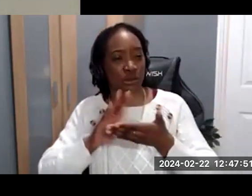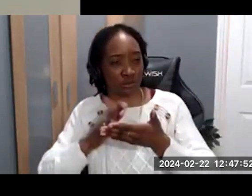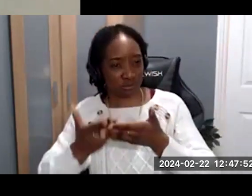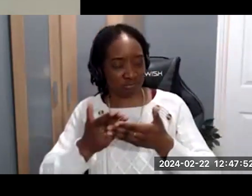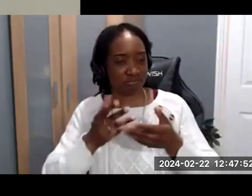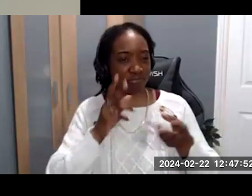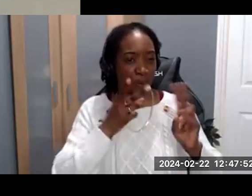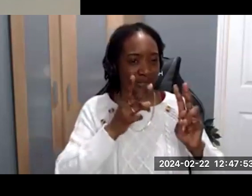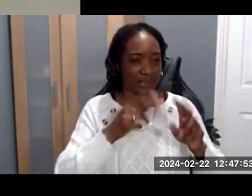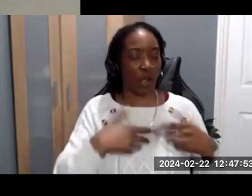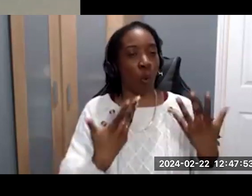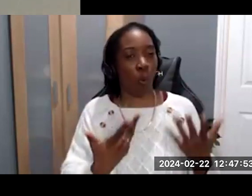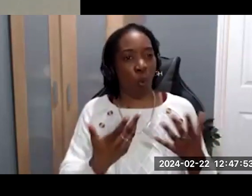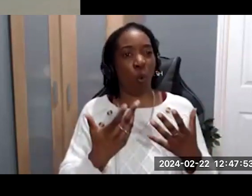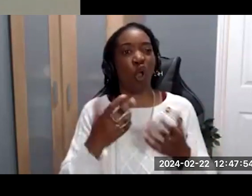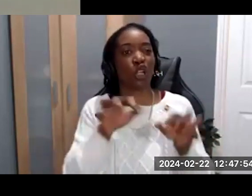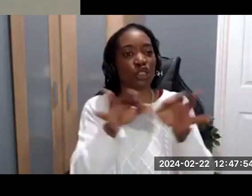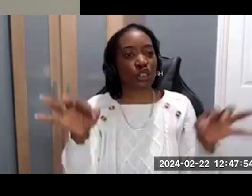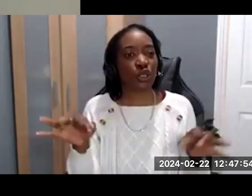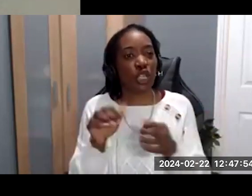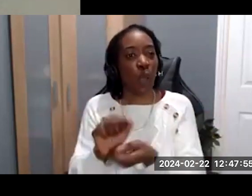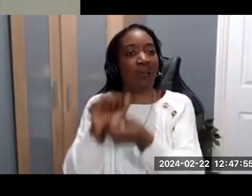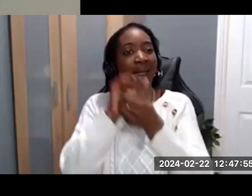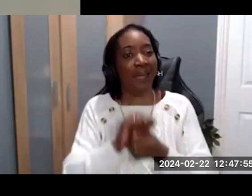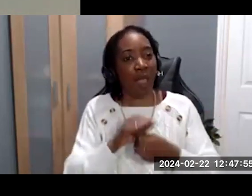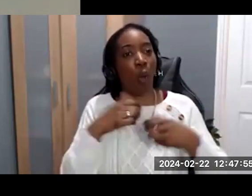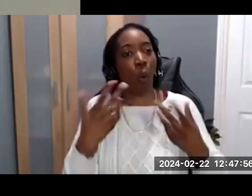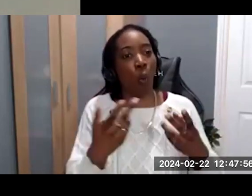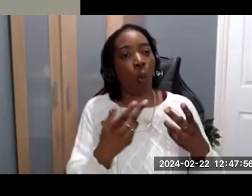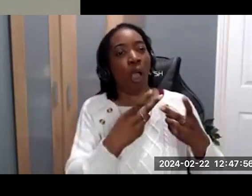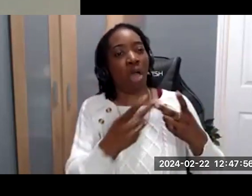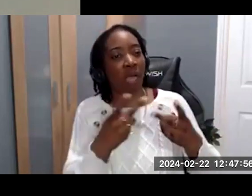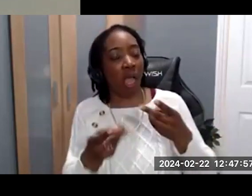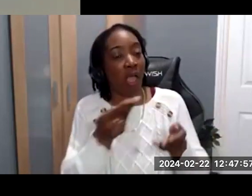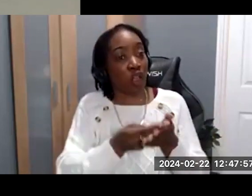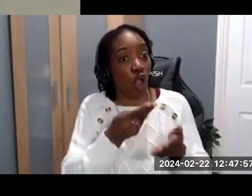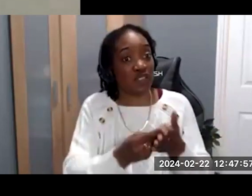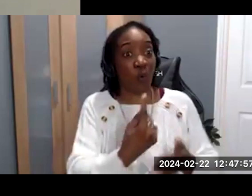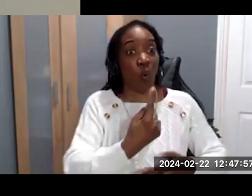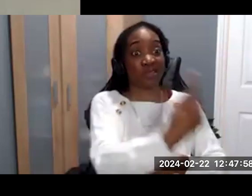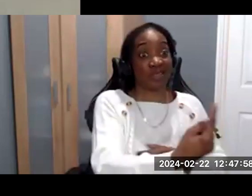costs that are incurred by the artist or the host but those access costs for artists needs